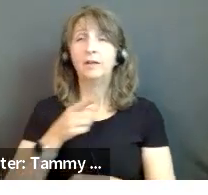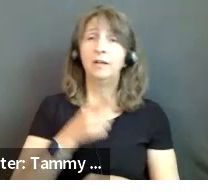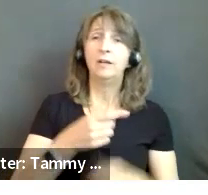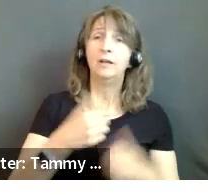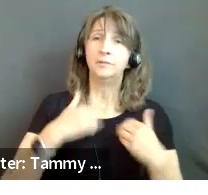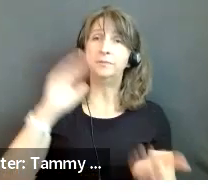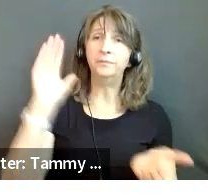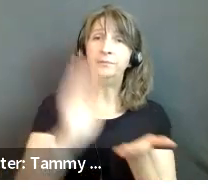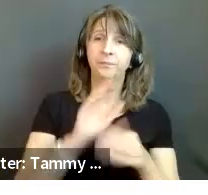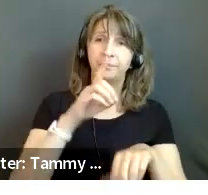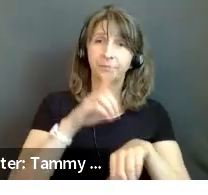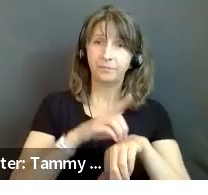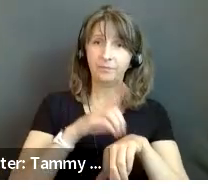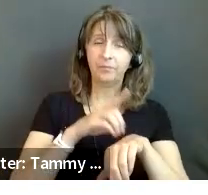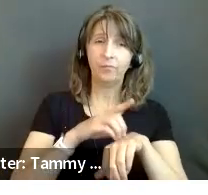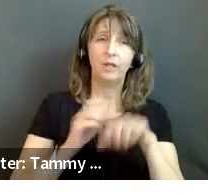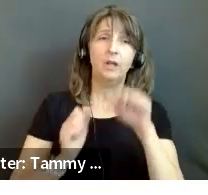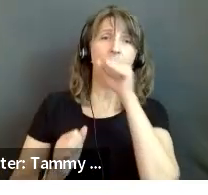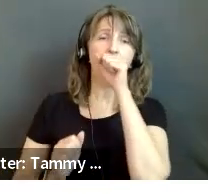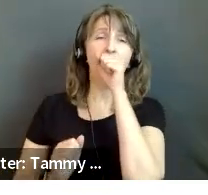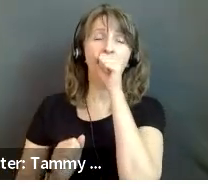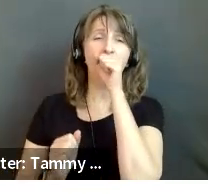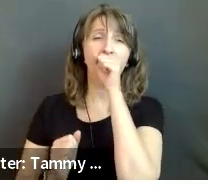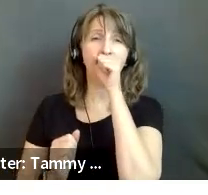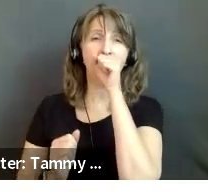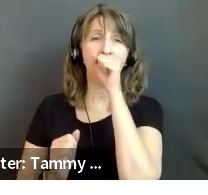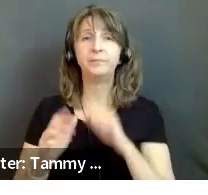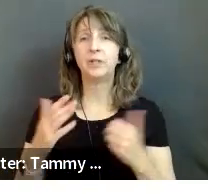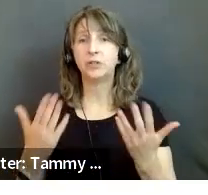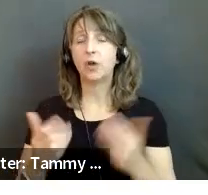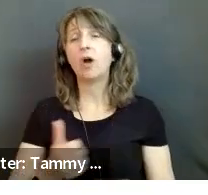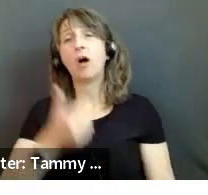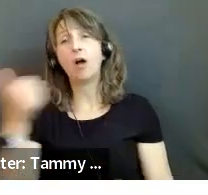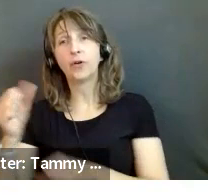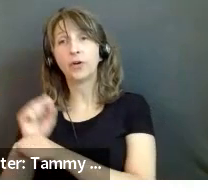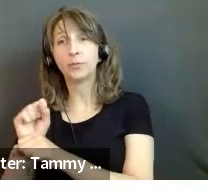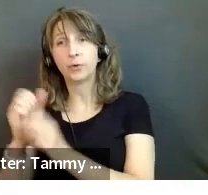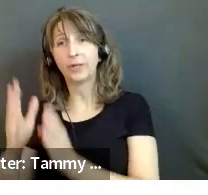So, requires some other employees to come perform these tasks, you know, restocking the shelves.